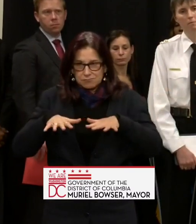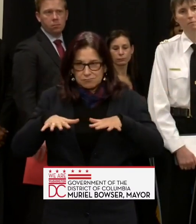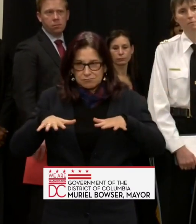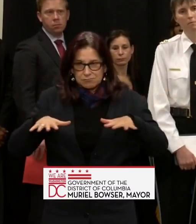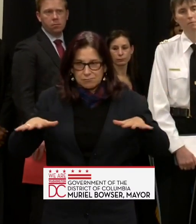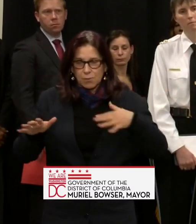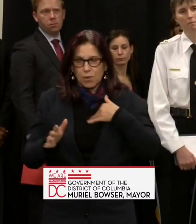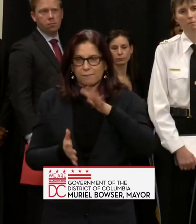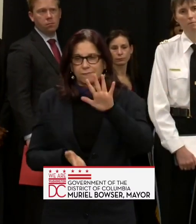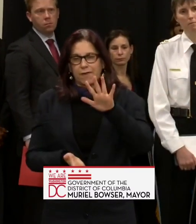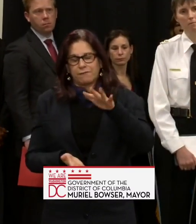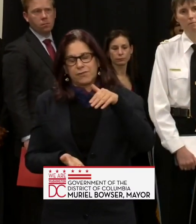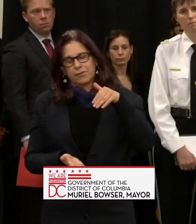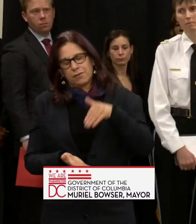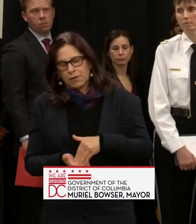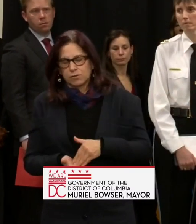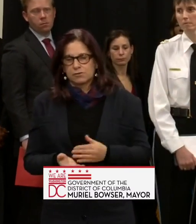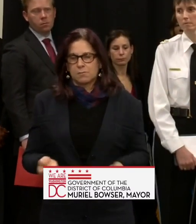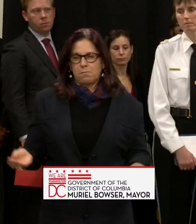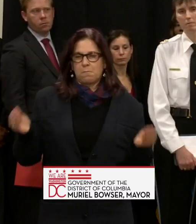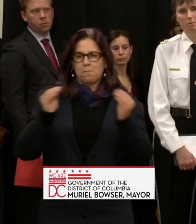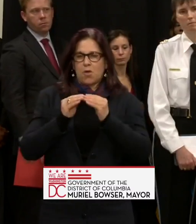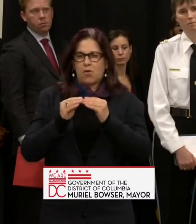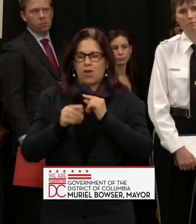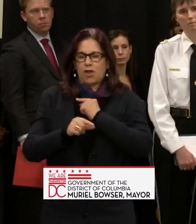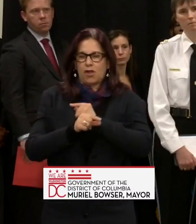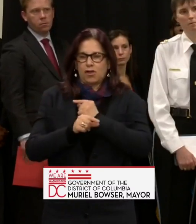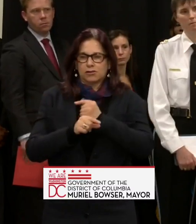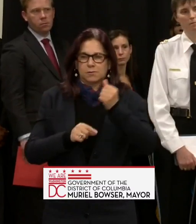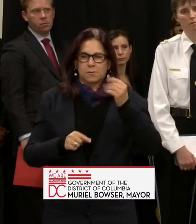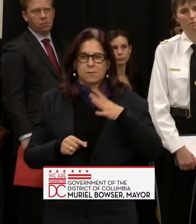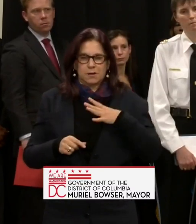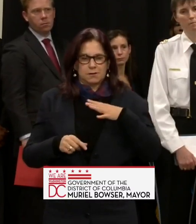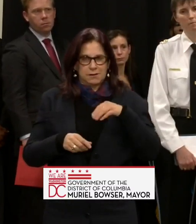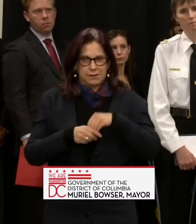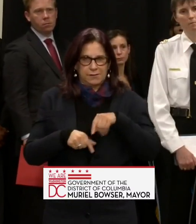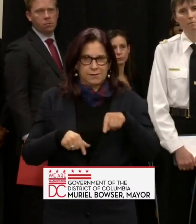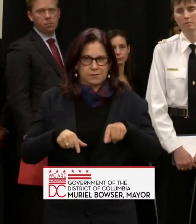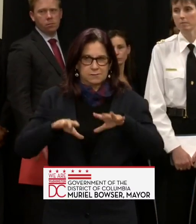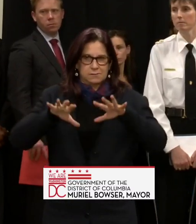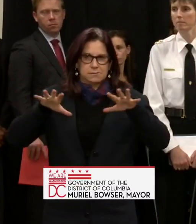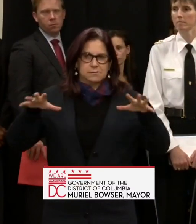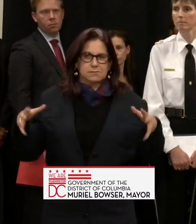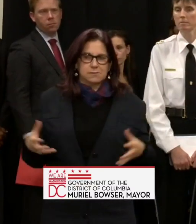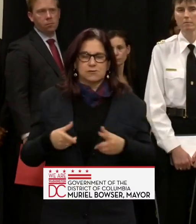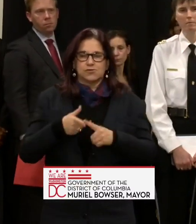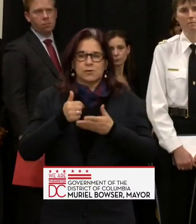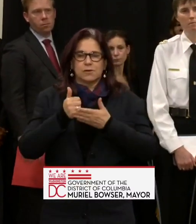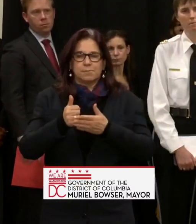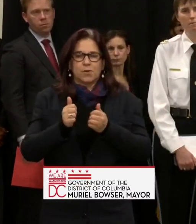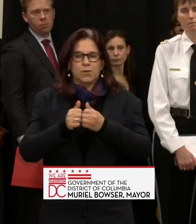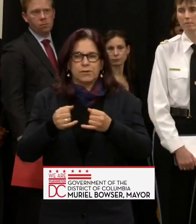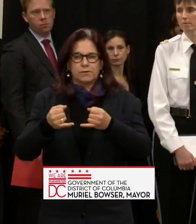IN DOWNTOWN WASHINGTON THAT HELP US WITH THE PERIMETER.